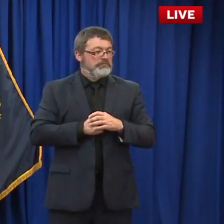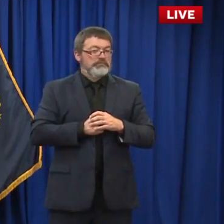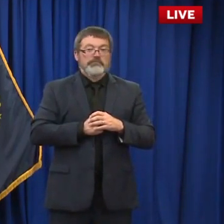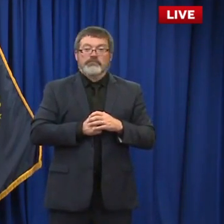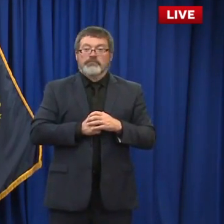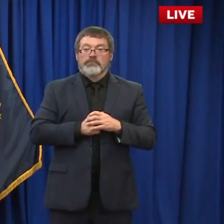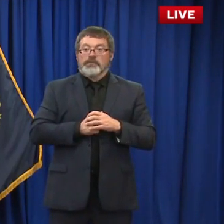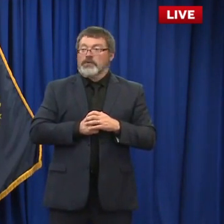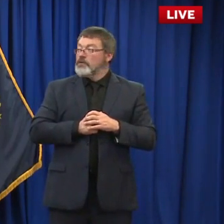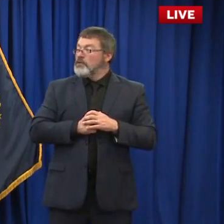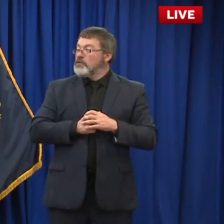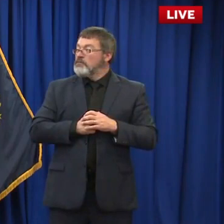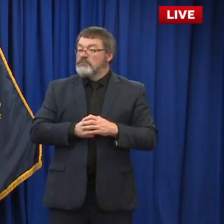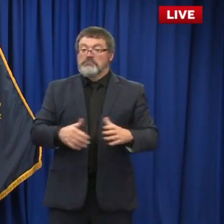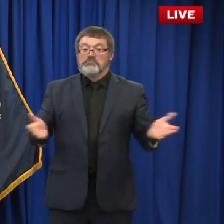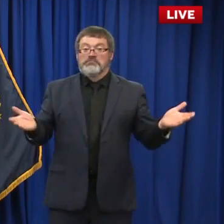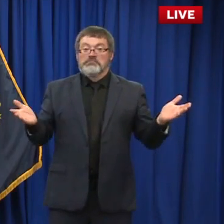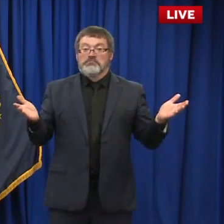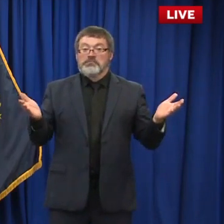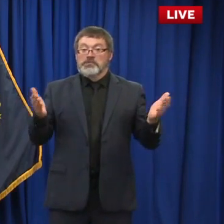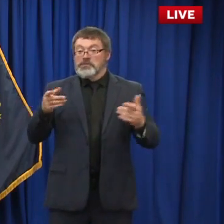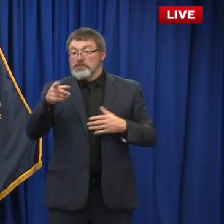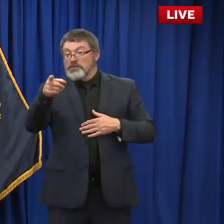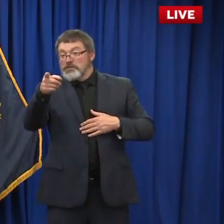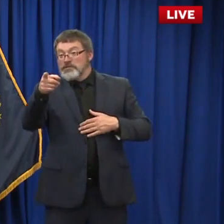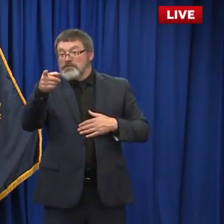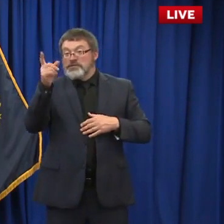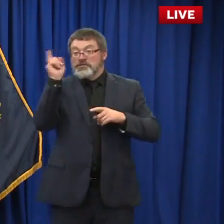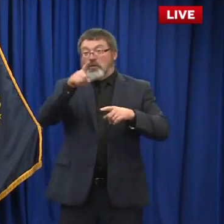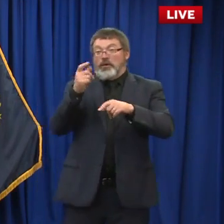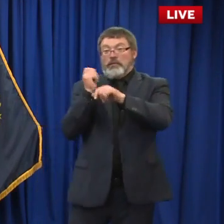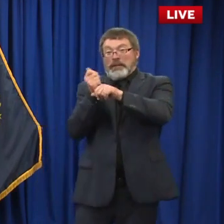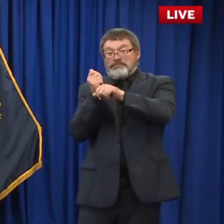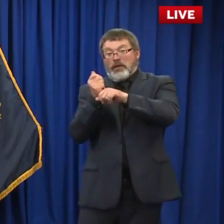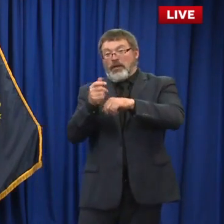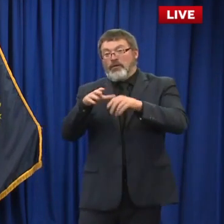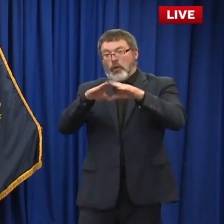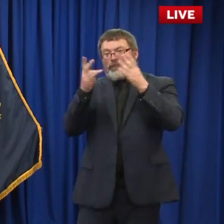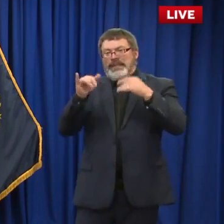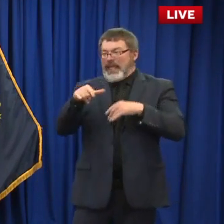LINES AND THOSE AT H HIGHEST RIS FIRST AND THOSE THAT ARE TAKING CARE OF OUR LOVED ONES.